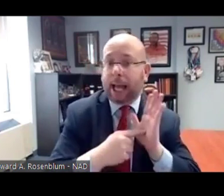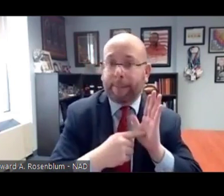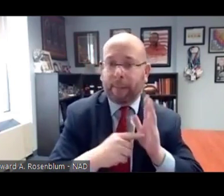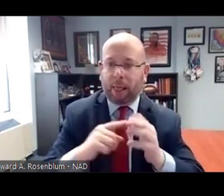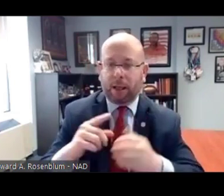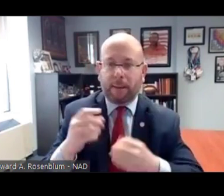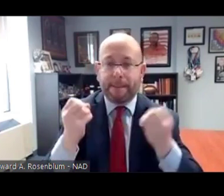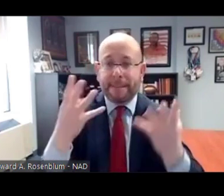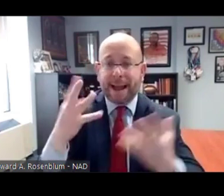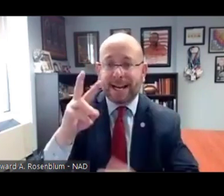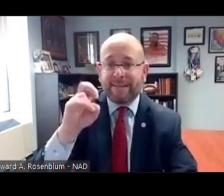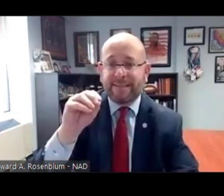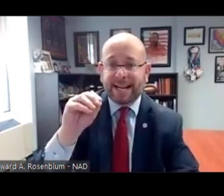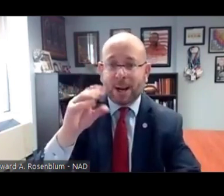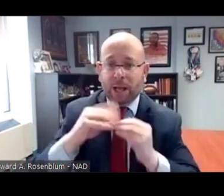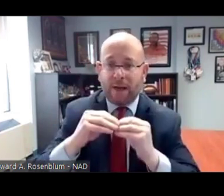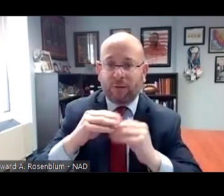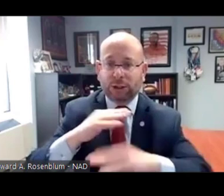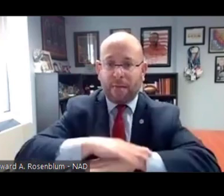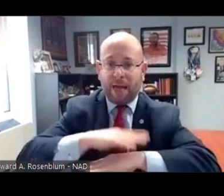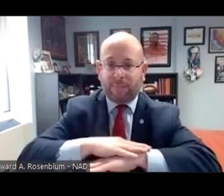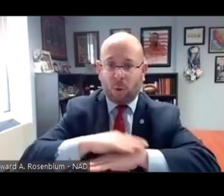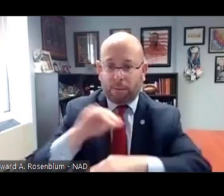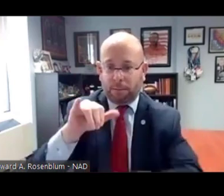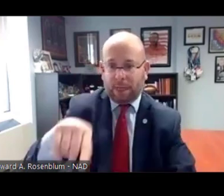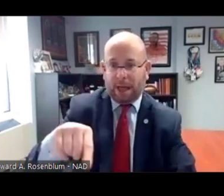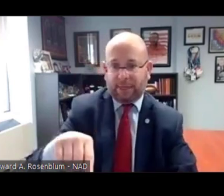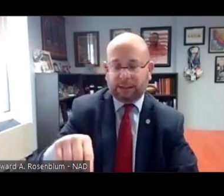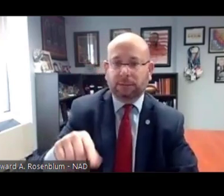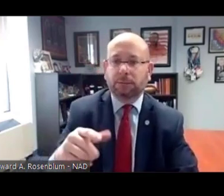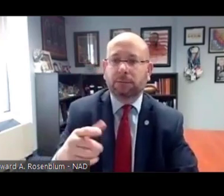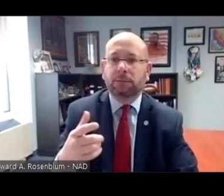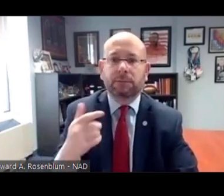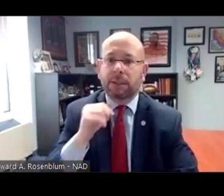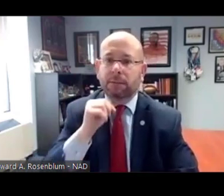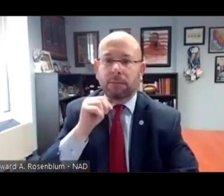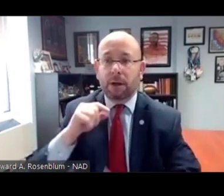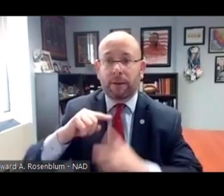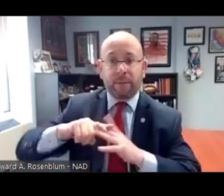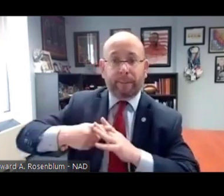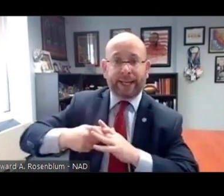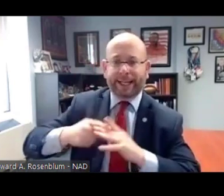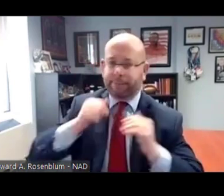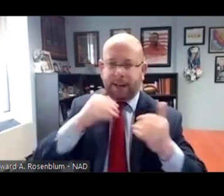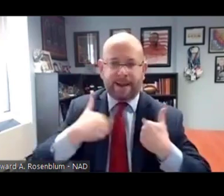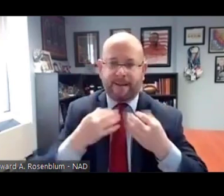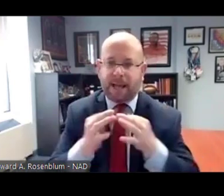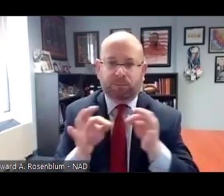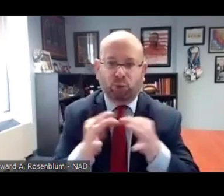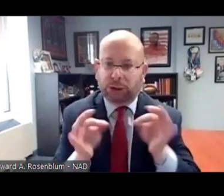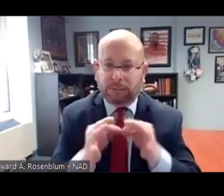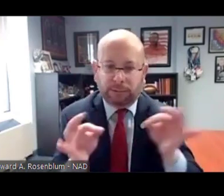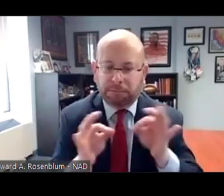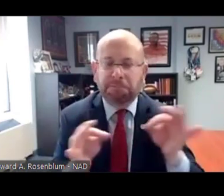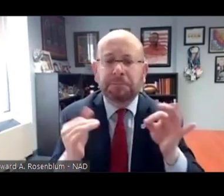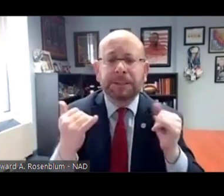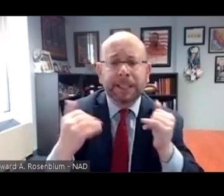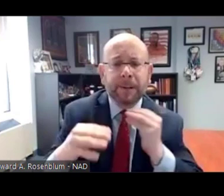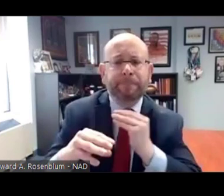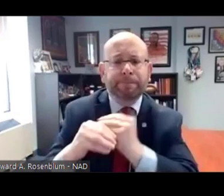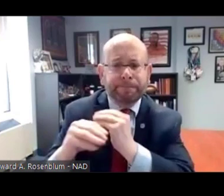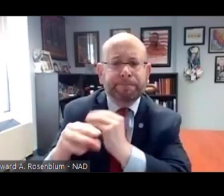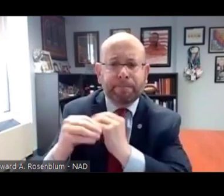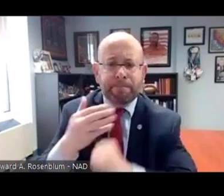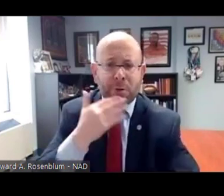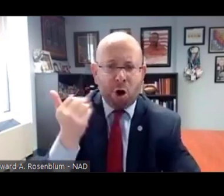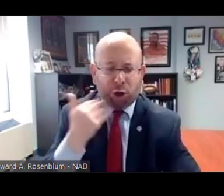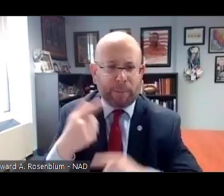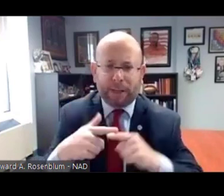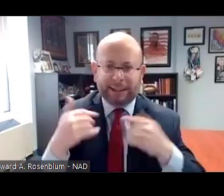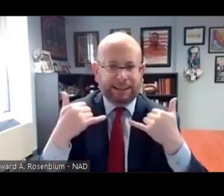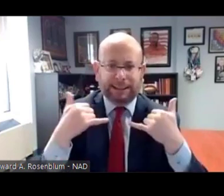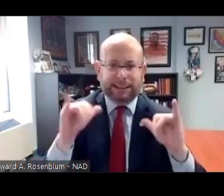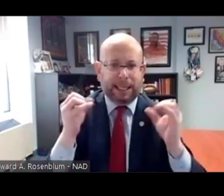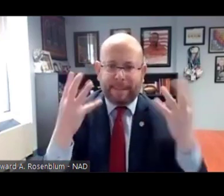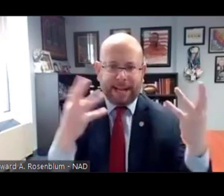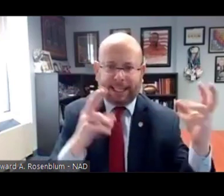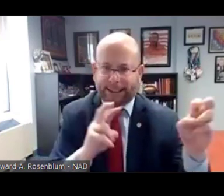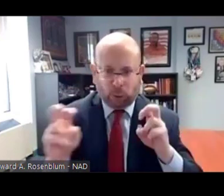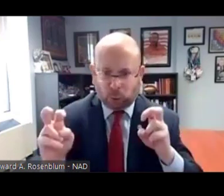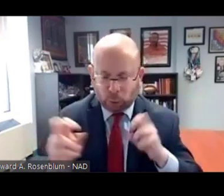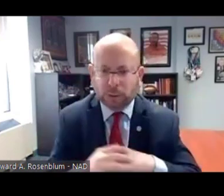As you see this platform here, It does not have, the greatest of embedded auto-captions.